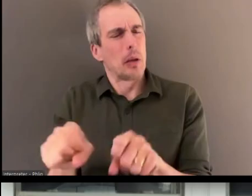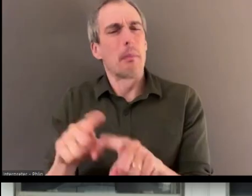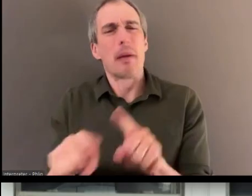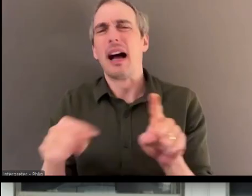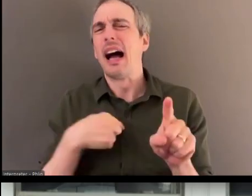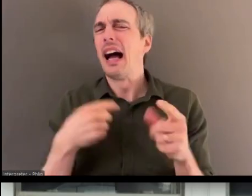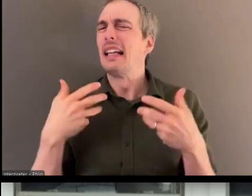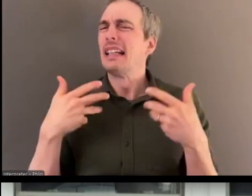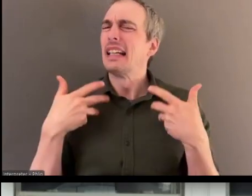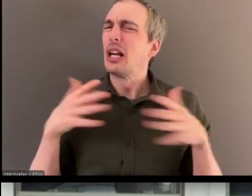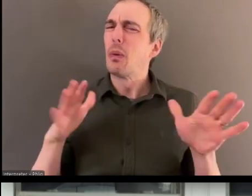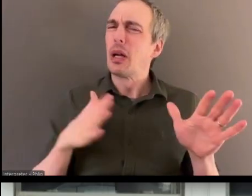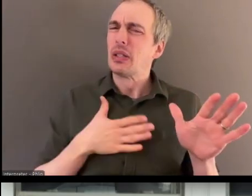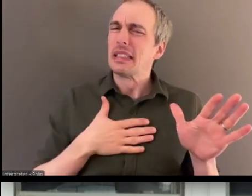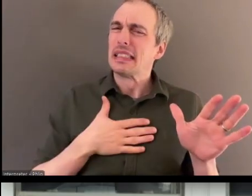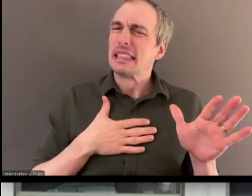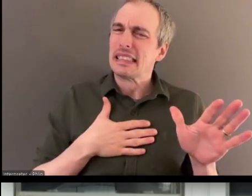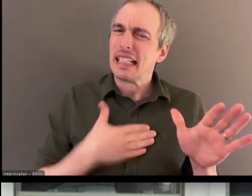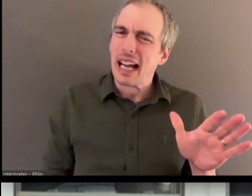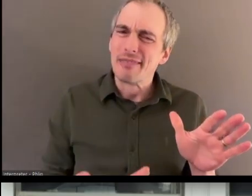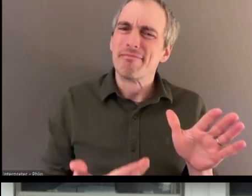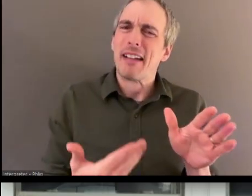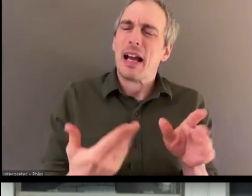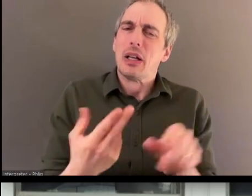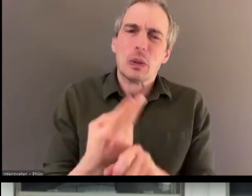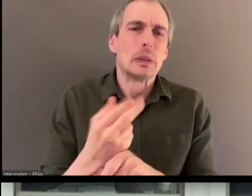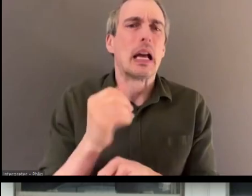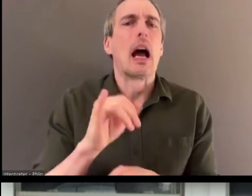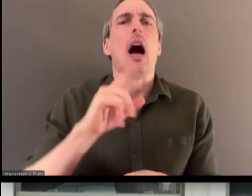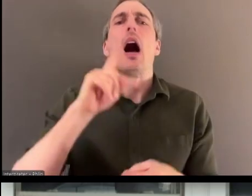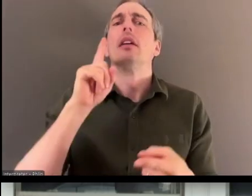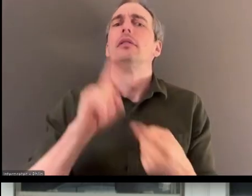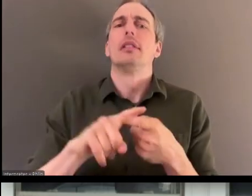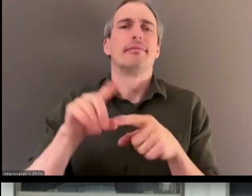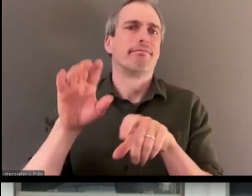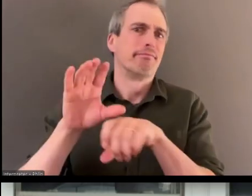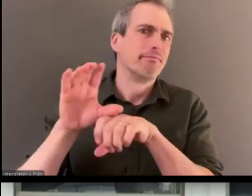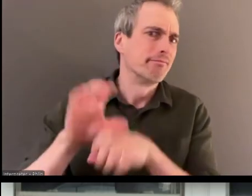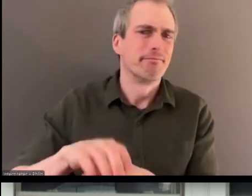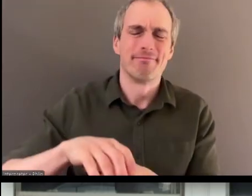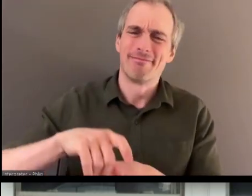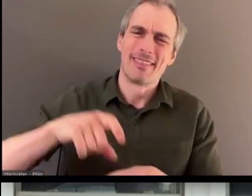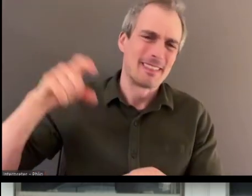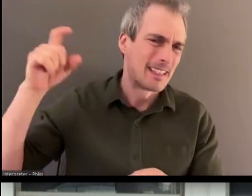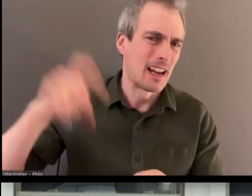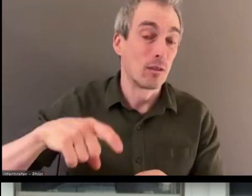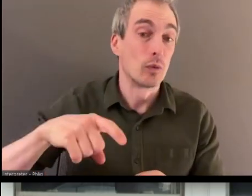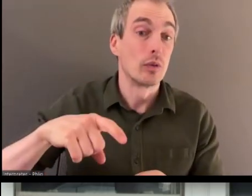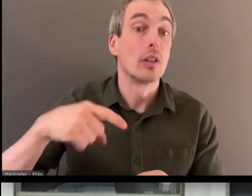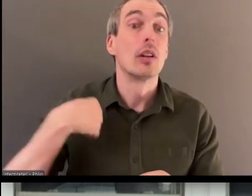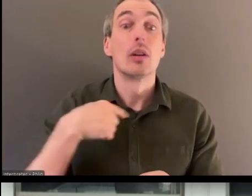And we came to that logical part of we can't go... we can't progress programmatically.